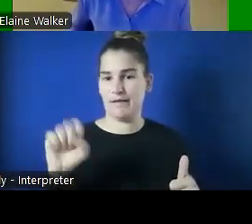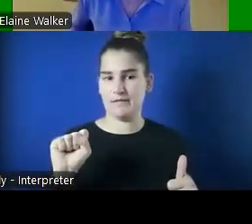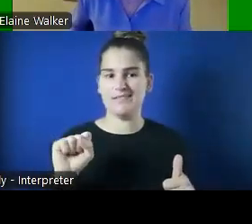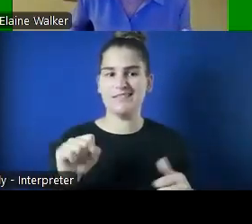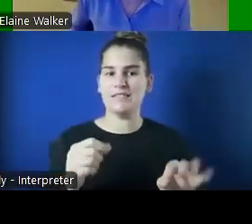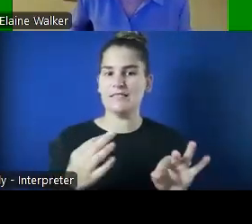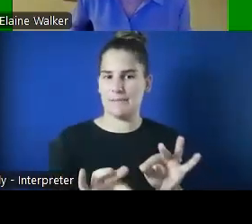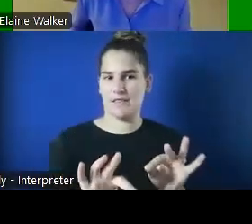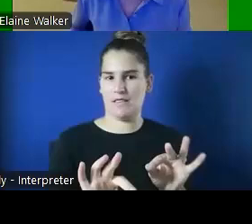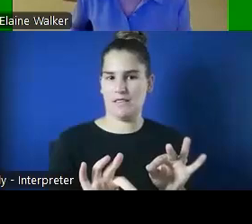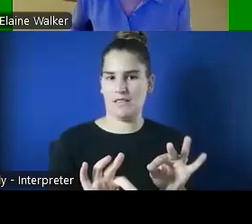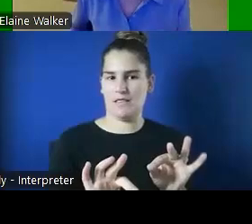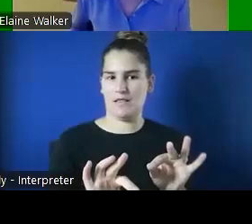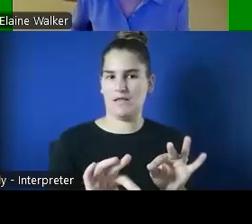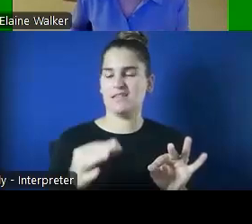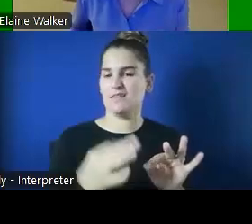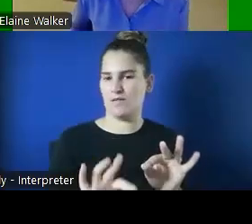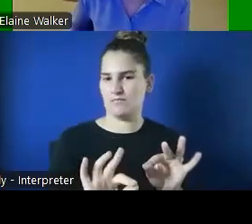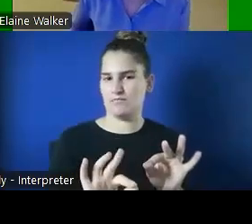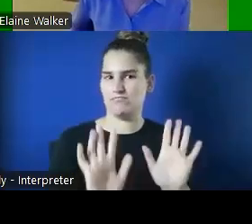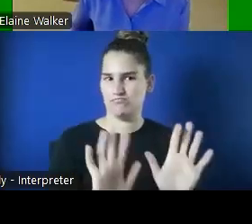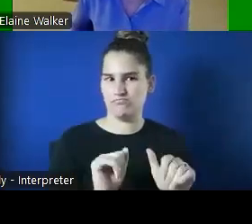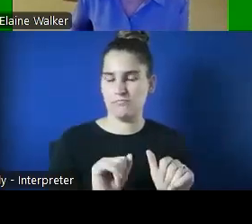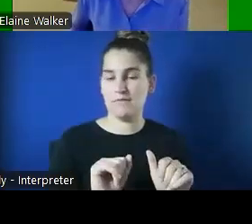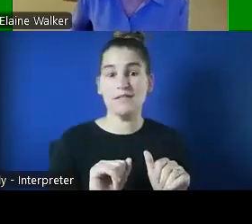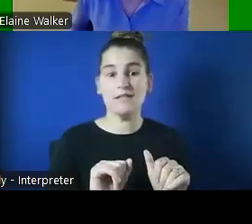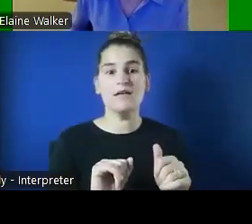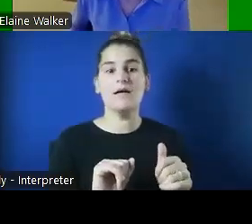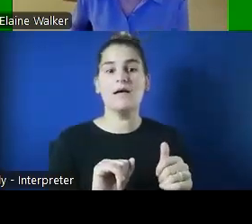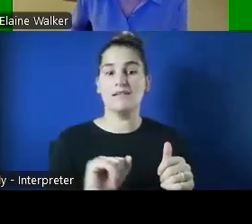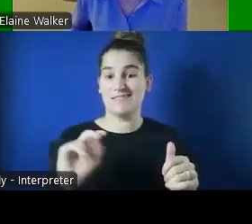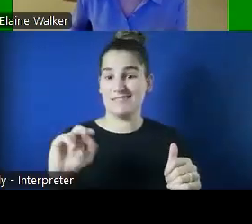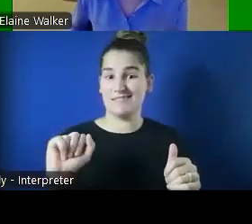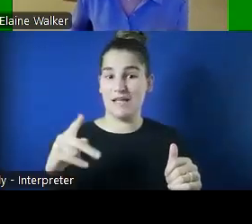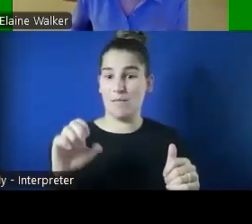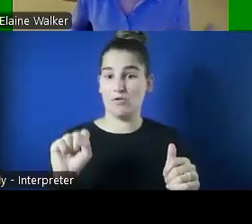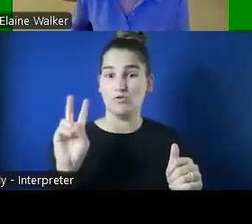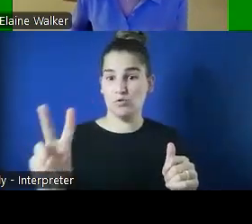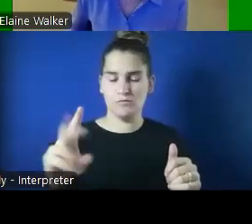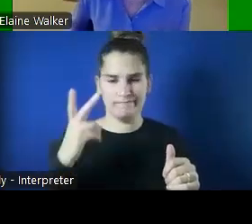shared across sites it became more complex in Naples 2 and that's shown here than in people's